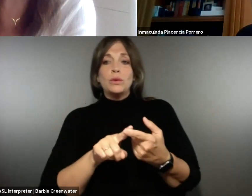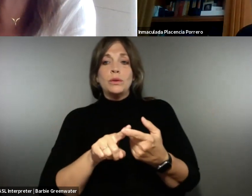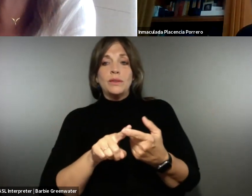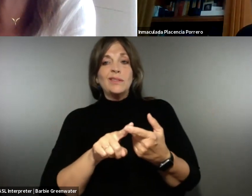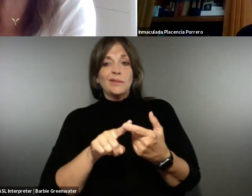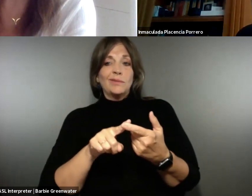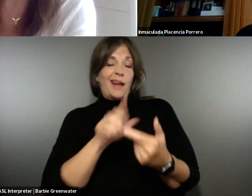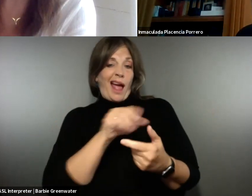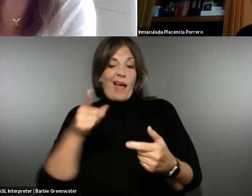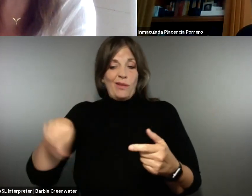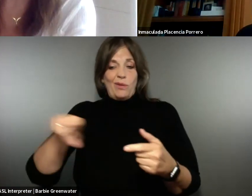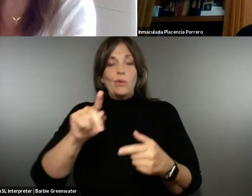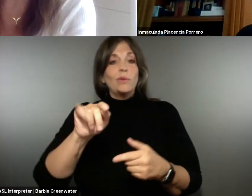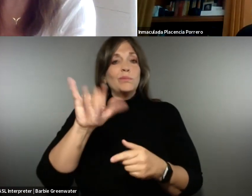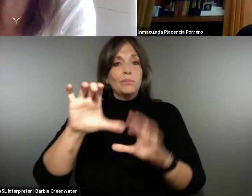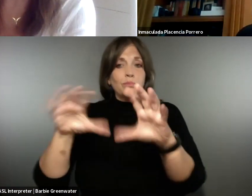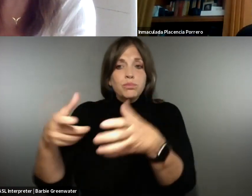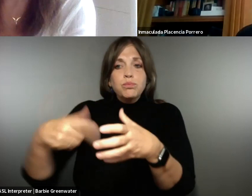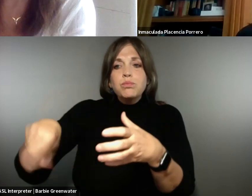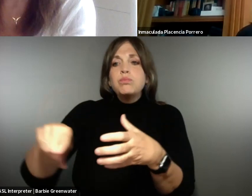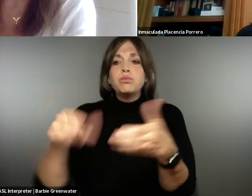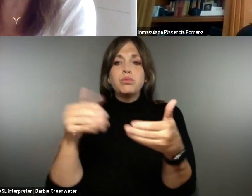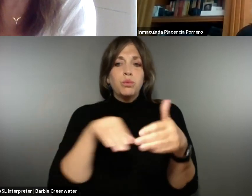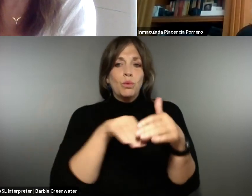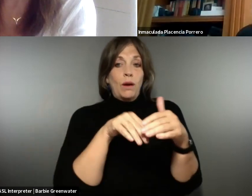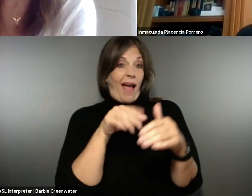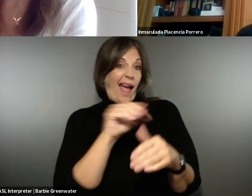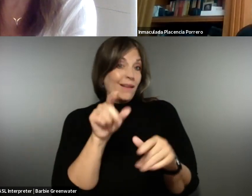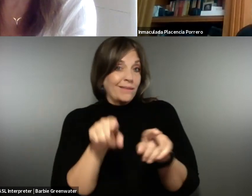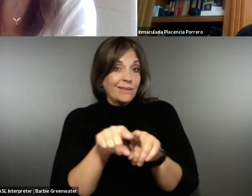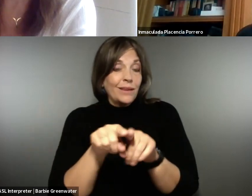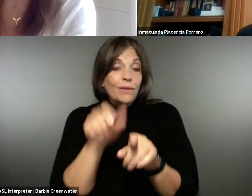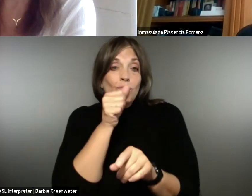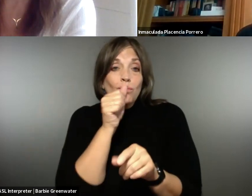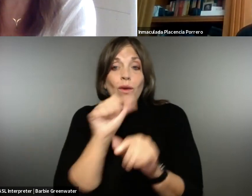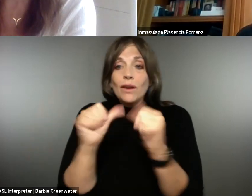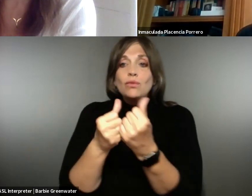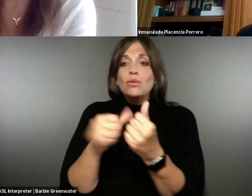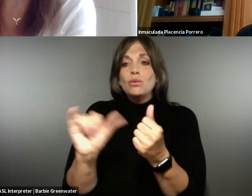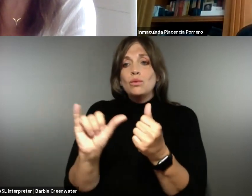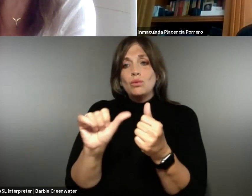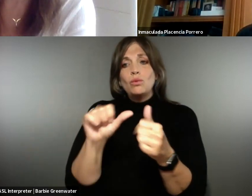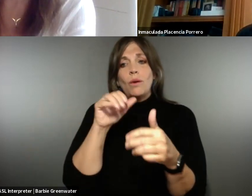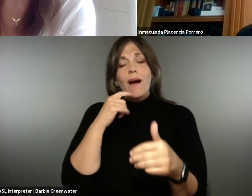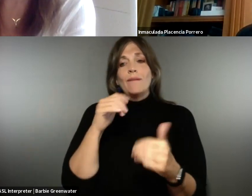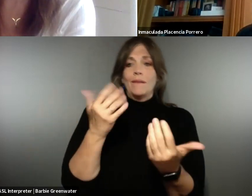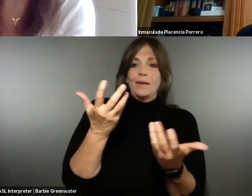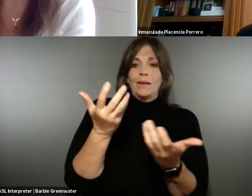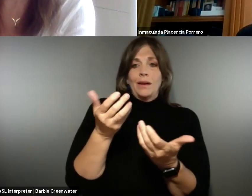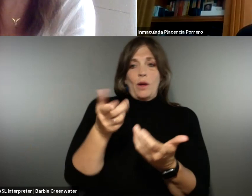got limited interest to engage before the courts to ensure compliance with the accessibility requirements